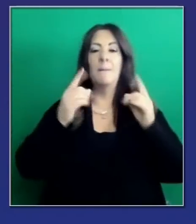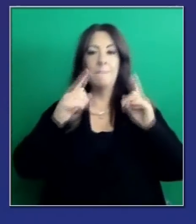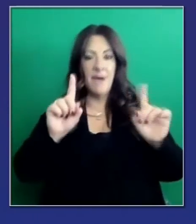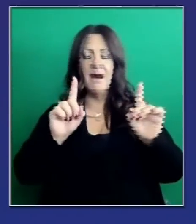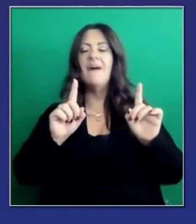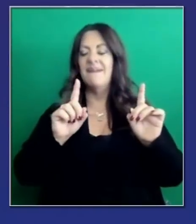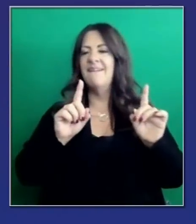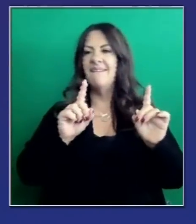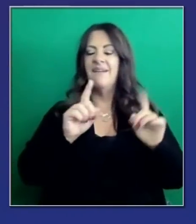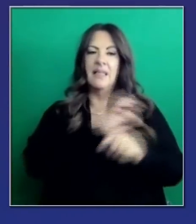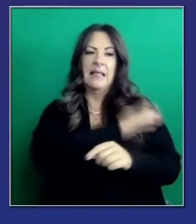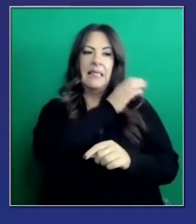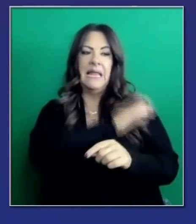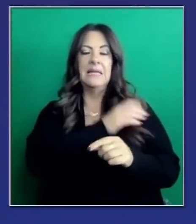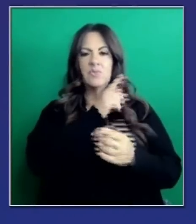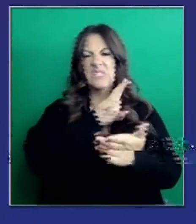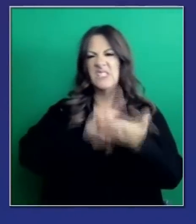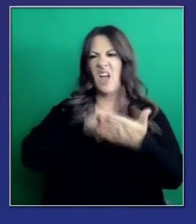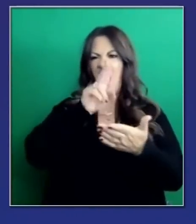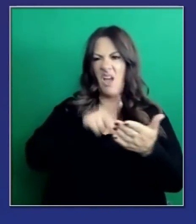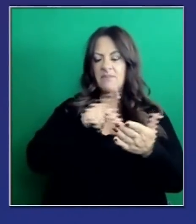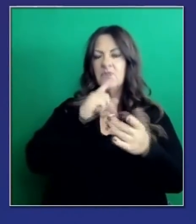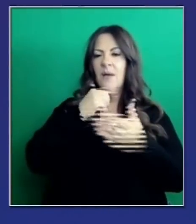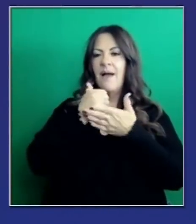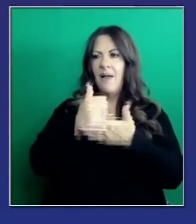INDIVIDUALS 65 AND OLDER WITH PRIORITIZATION OF COHORTS WE %-úJUST MENTIONED A MOMENT AGO TO